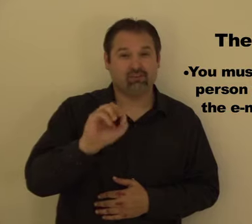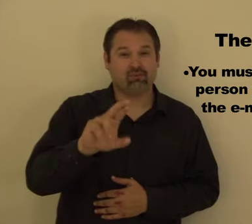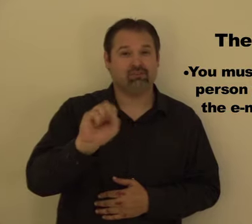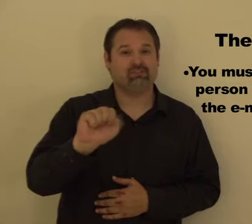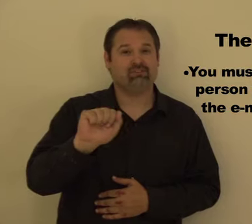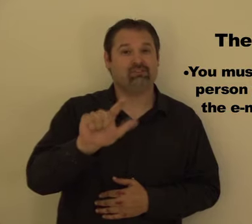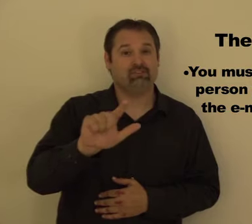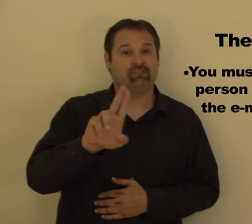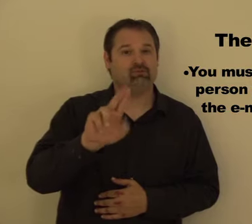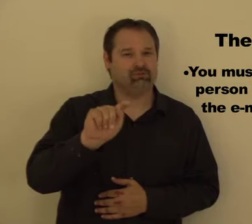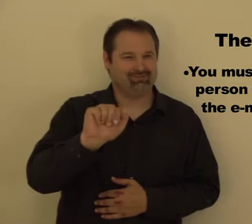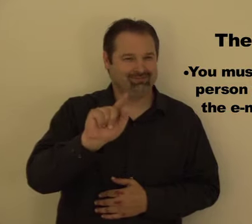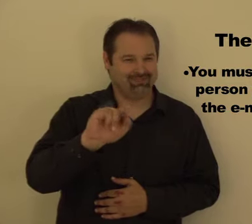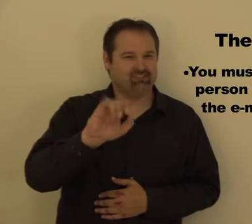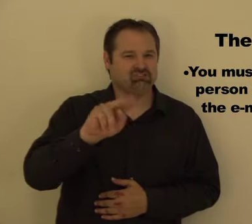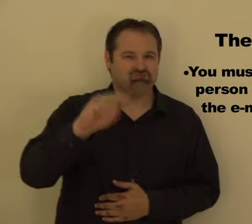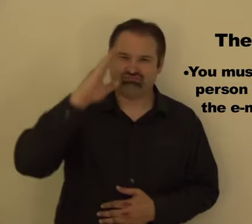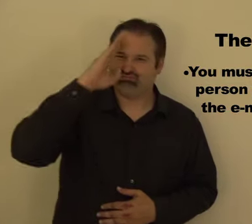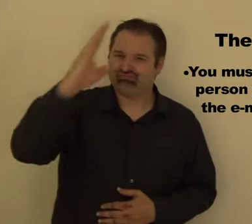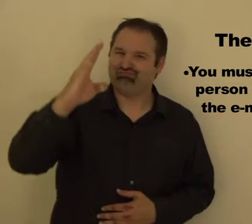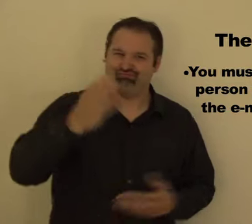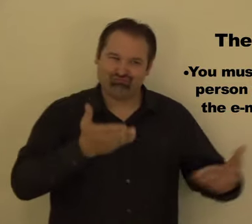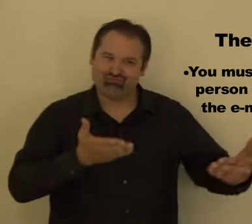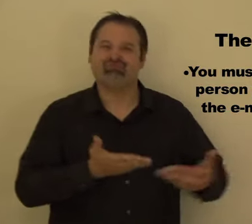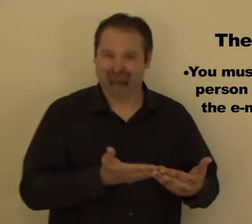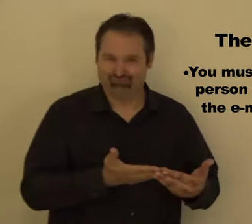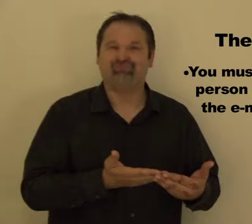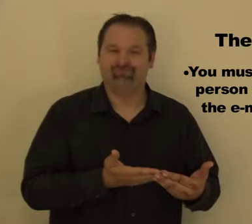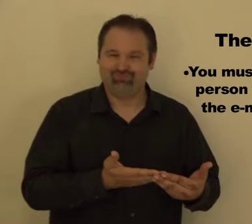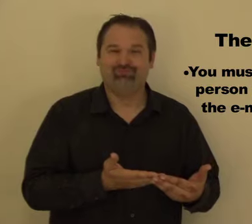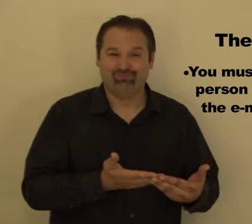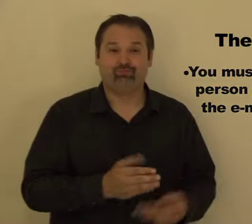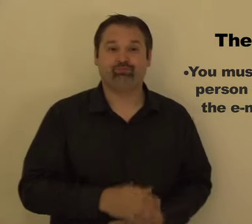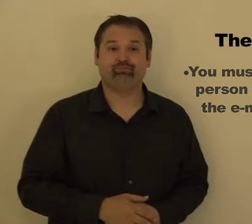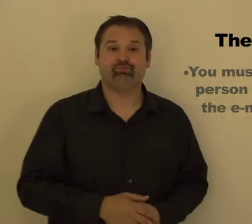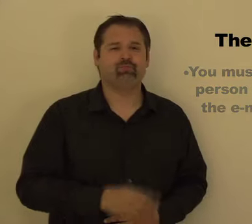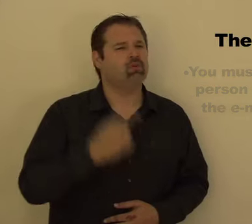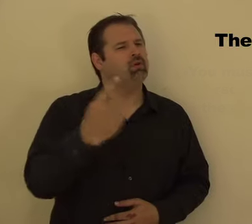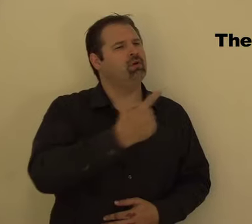It is always best to address someone in a more formal manner,